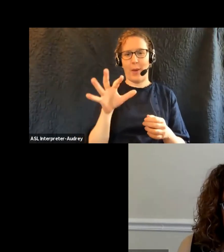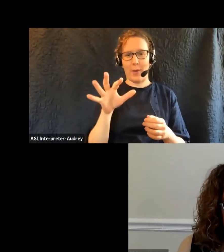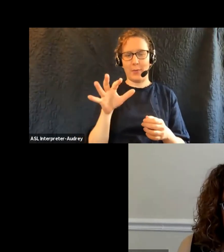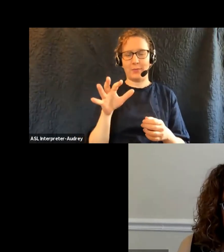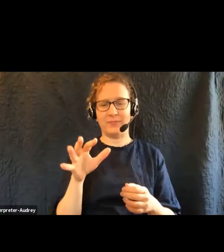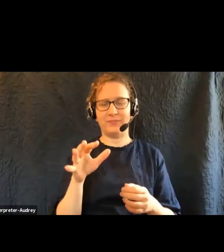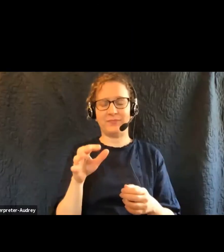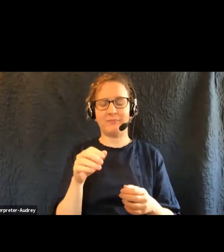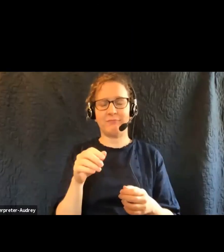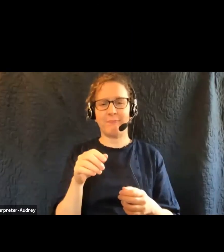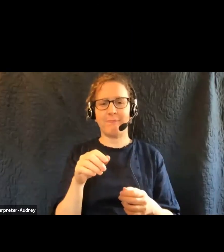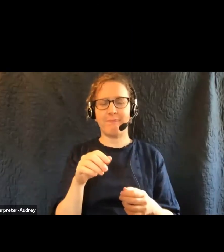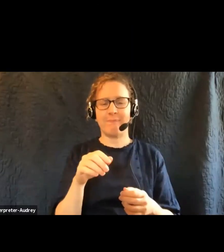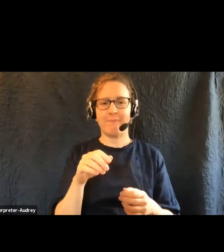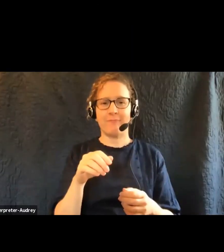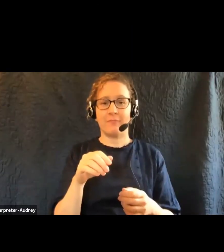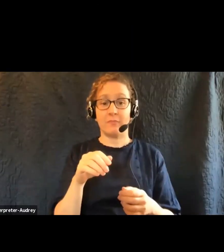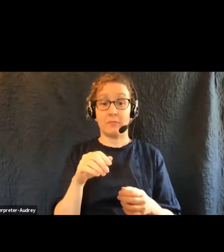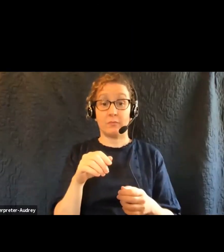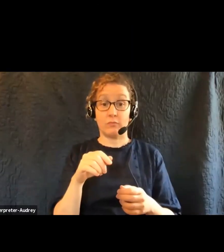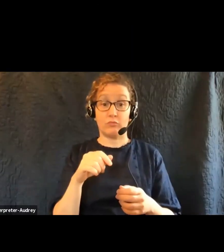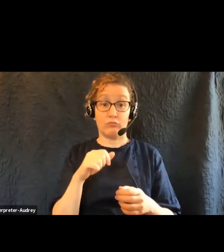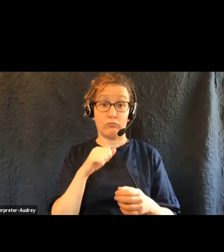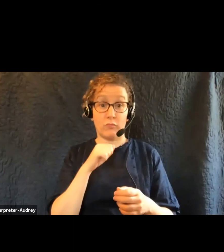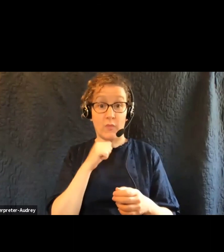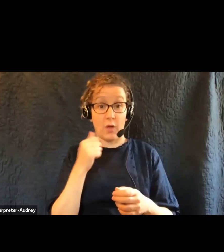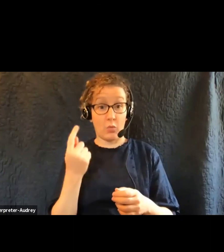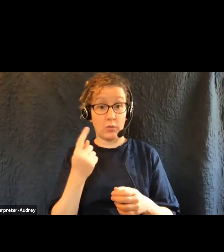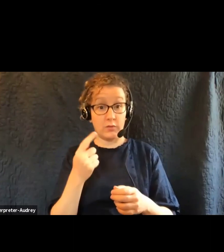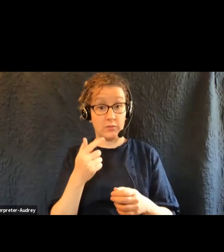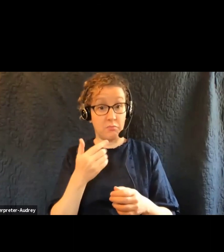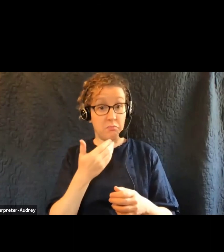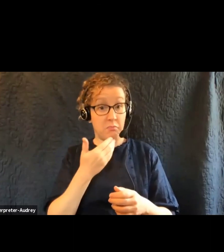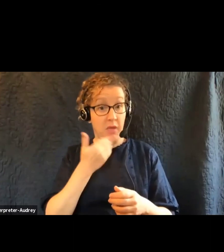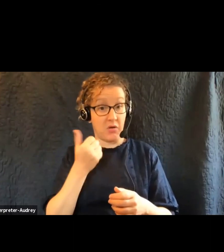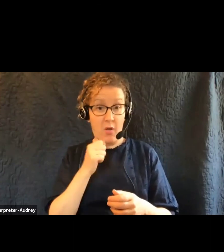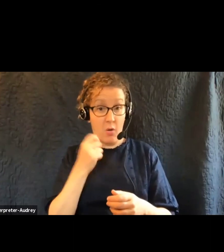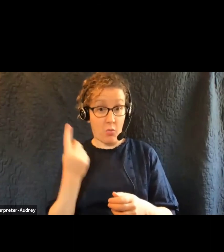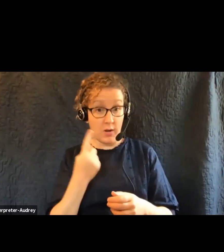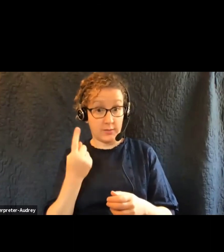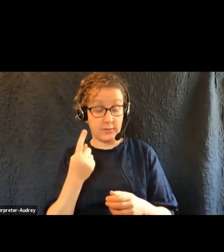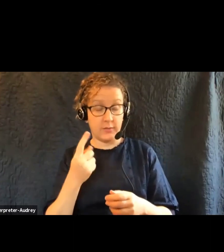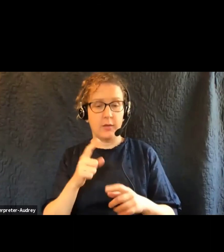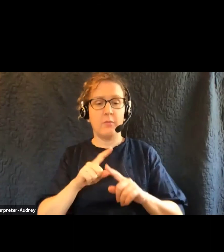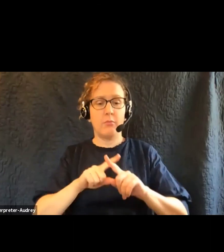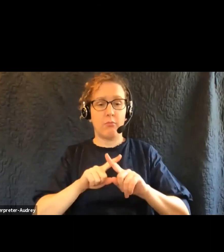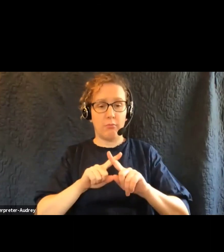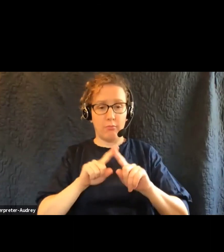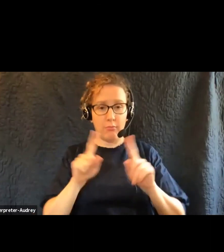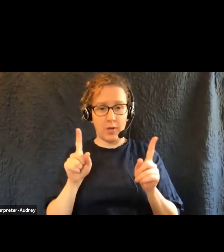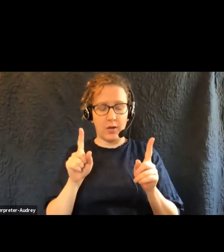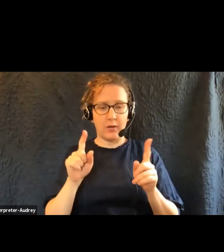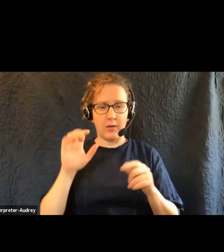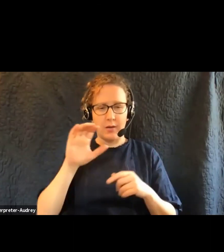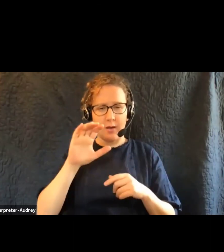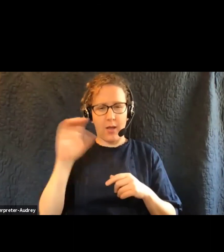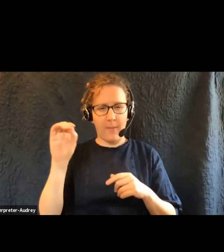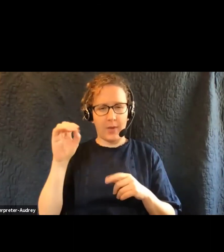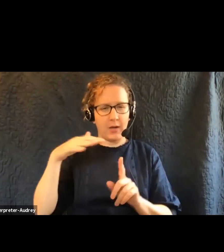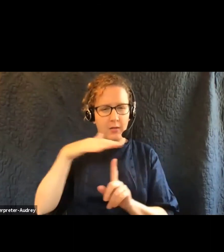not that it's necessarily a lot better but in the company context, Webex is actually